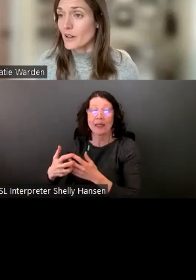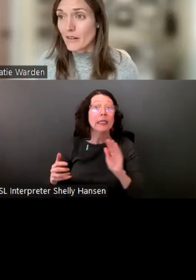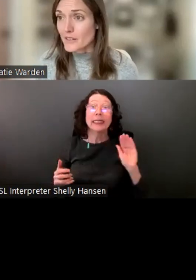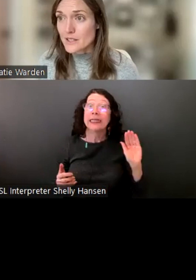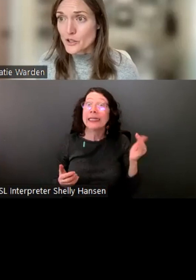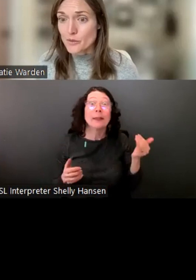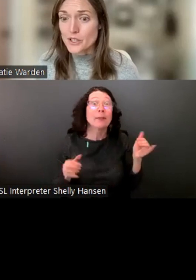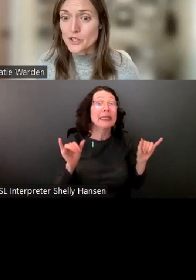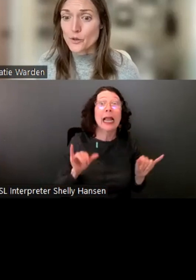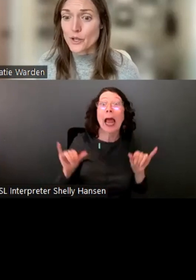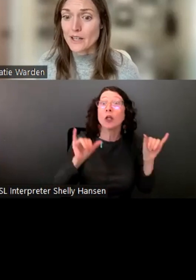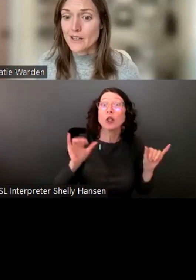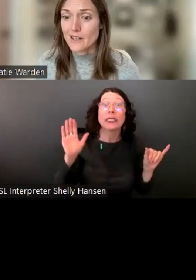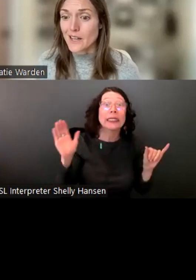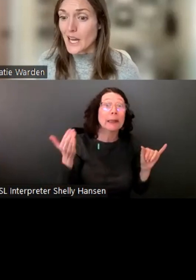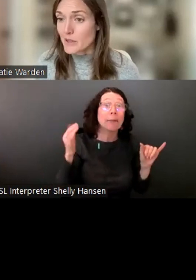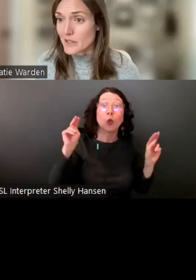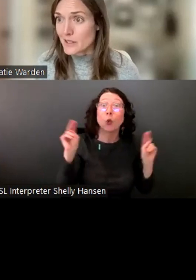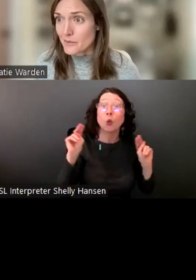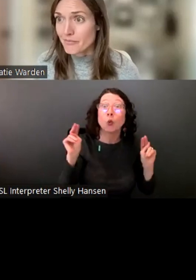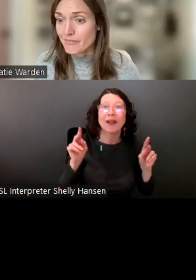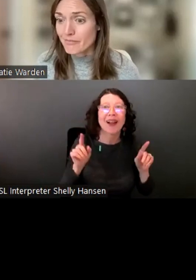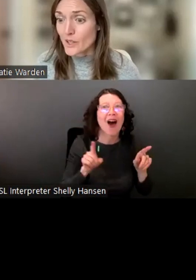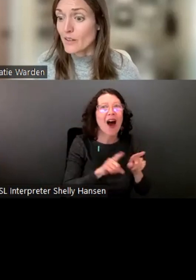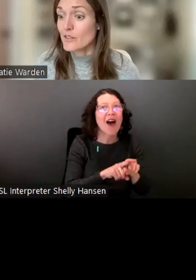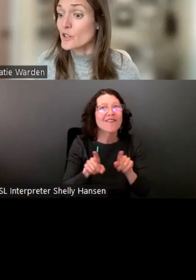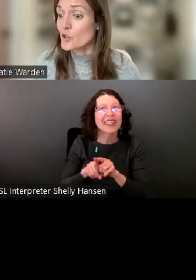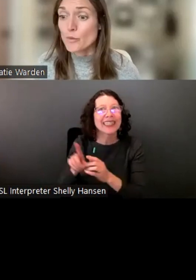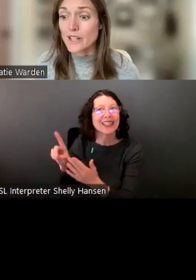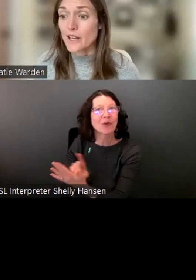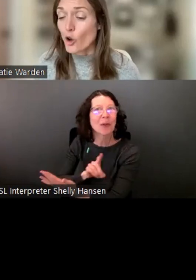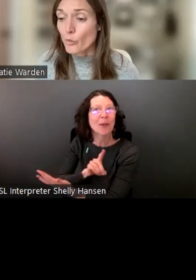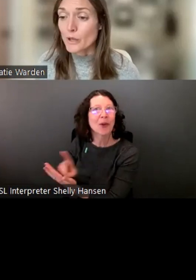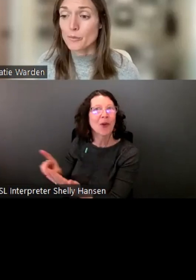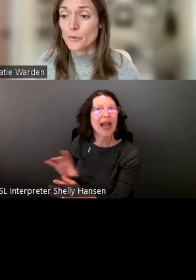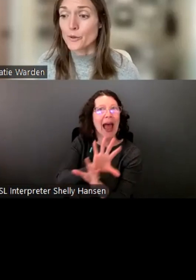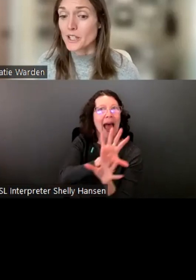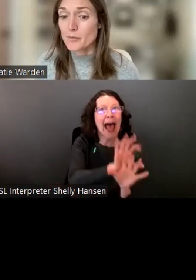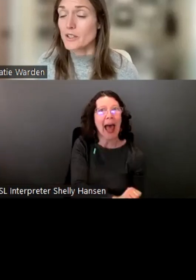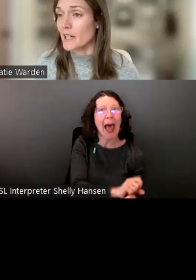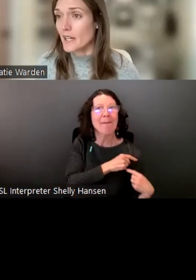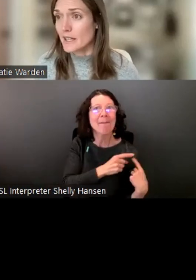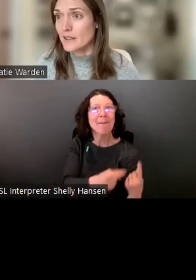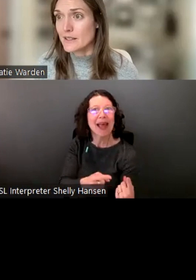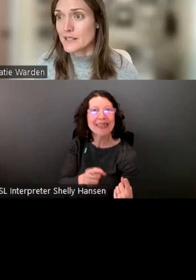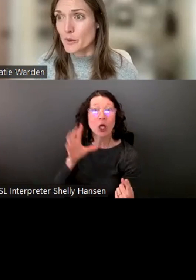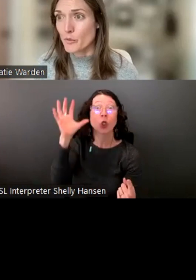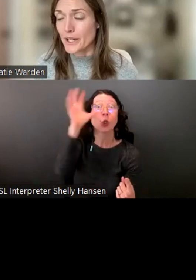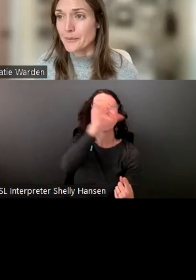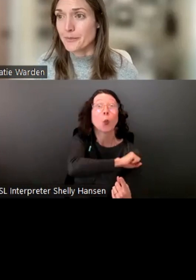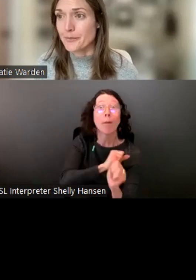but often discriminatory habits of assuming that all people communicate in the same way.